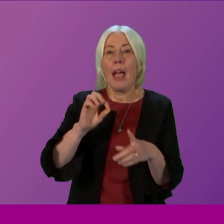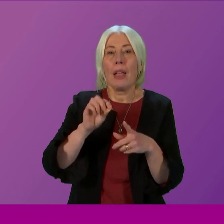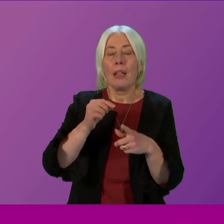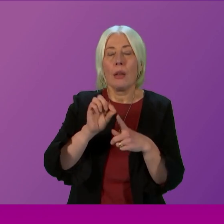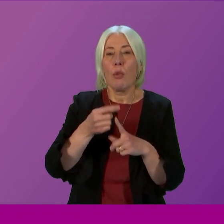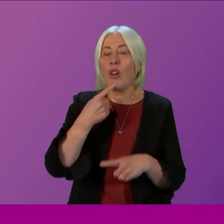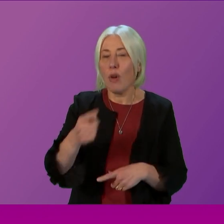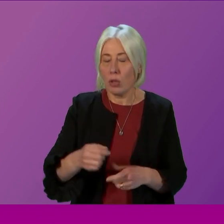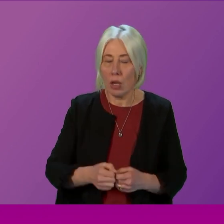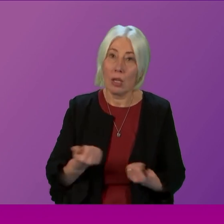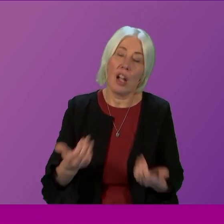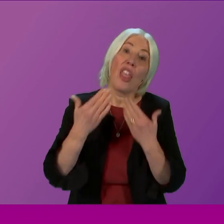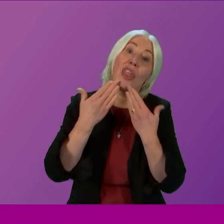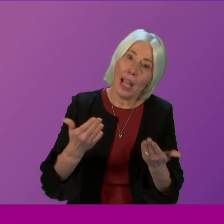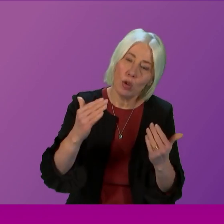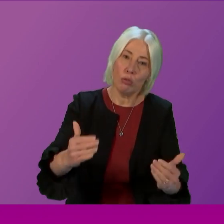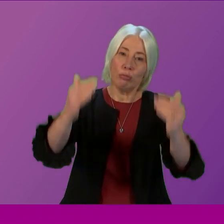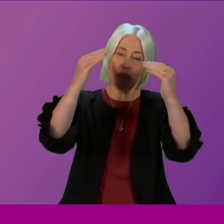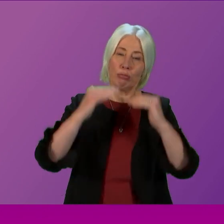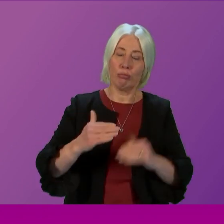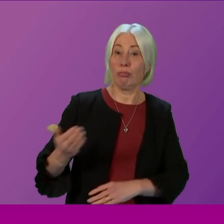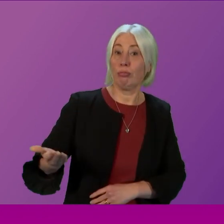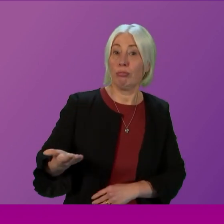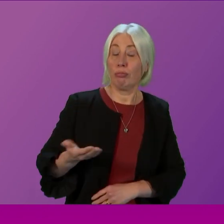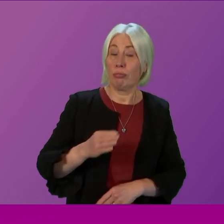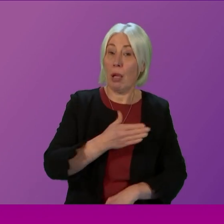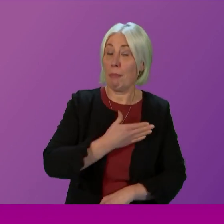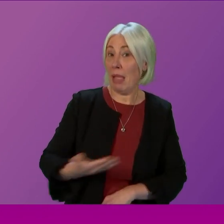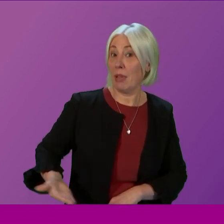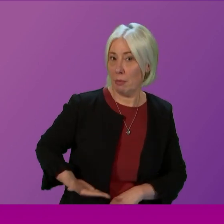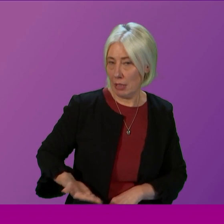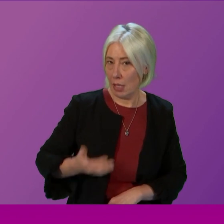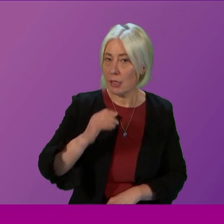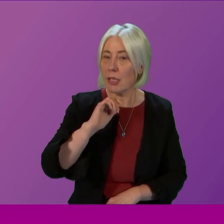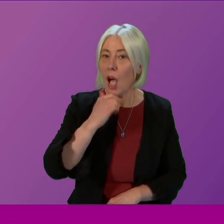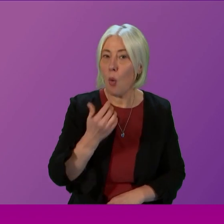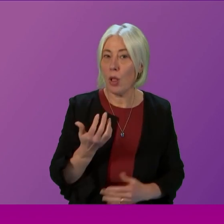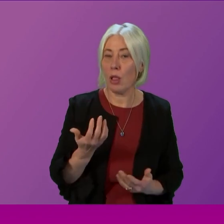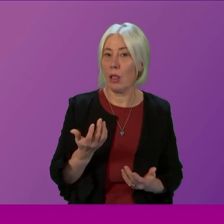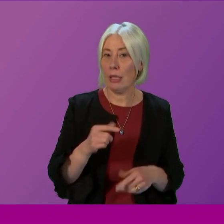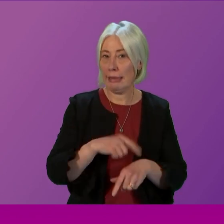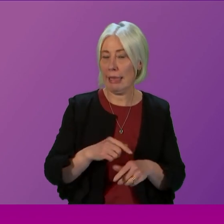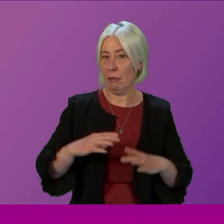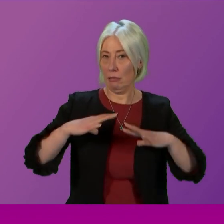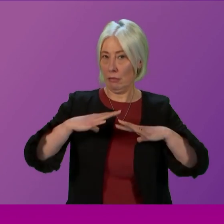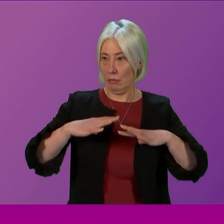Thank you. We will move on to members’ business. I will allow a moment for the gallery to clear.